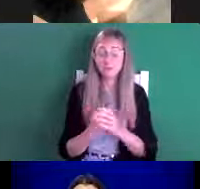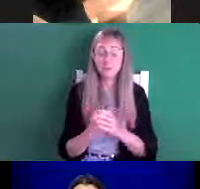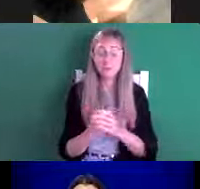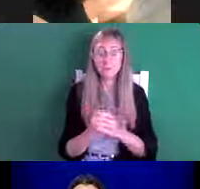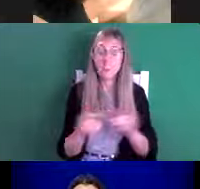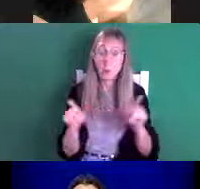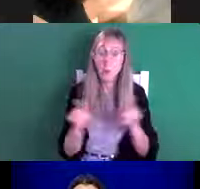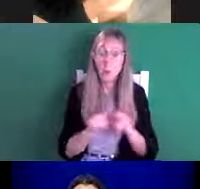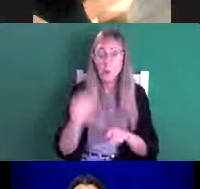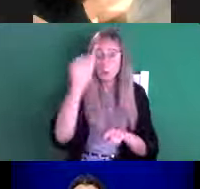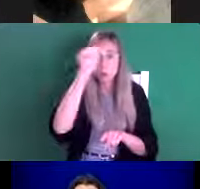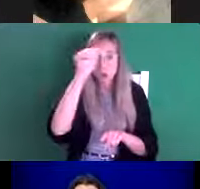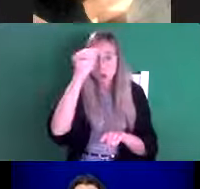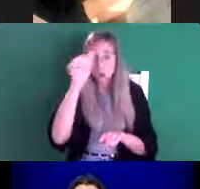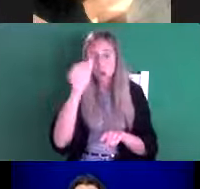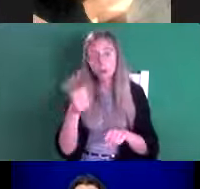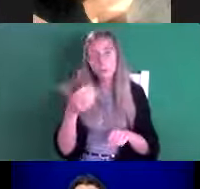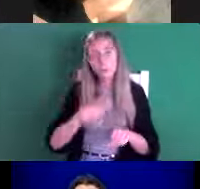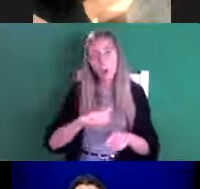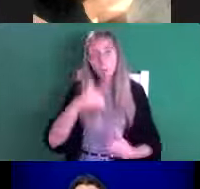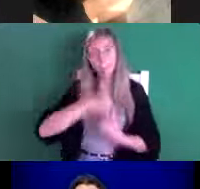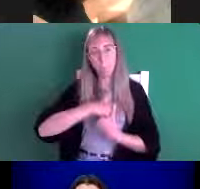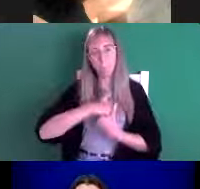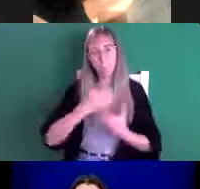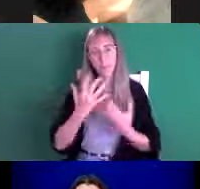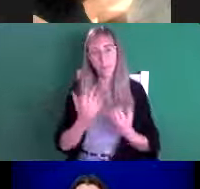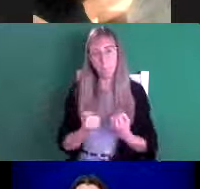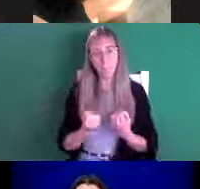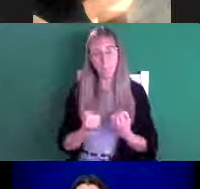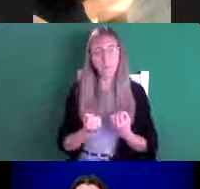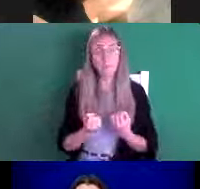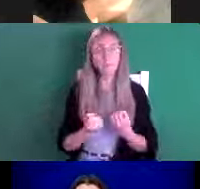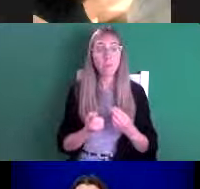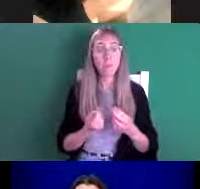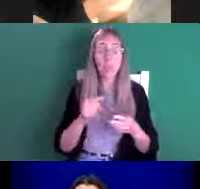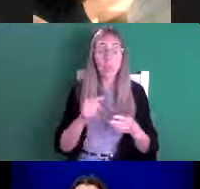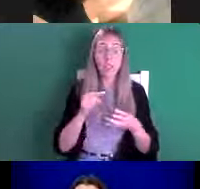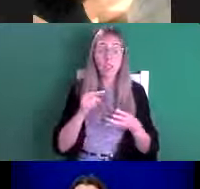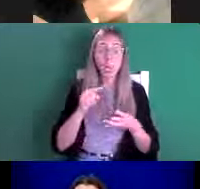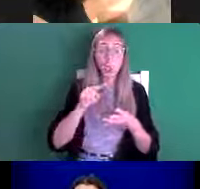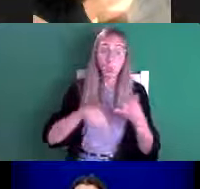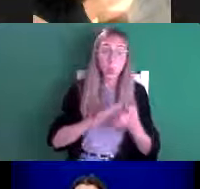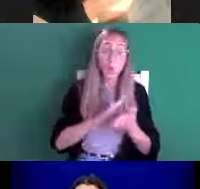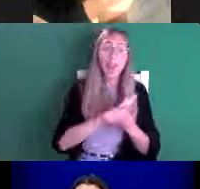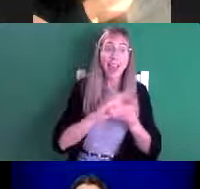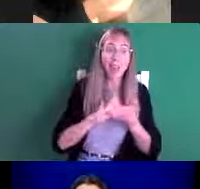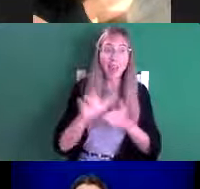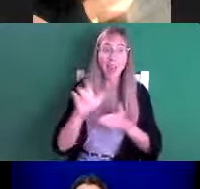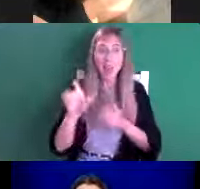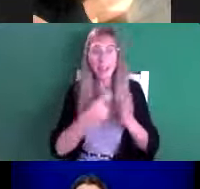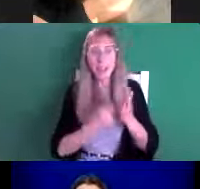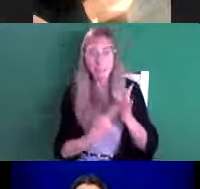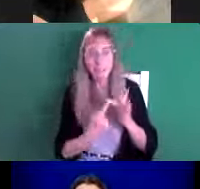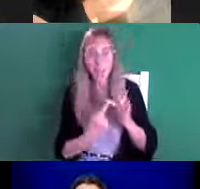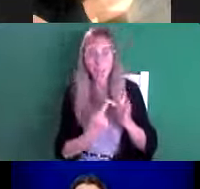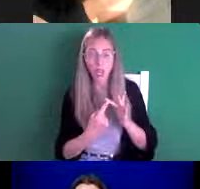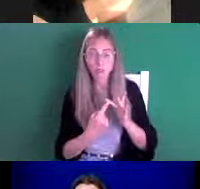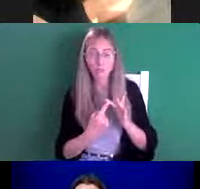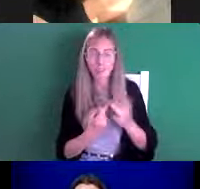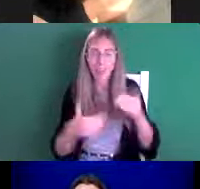of the sector and then both heather and kerry as a part of the plus tape so that they've been so